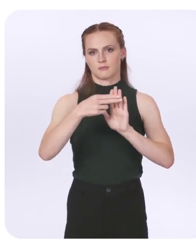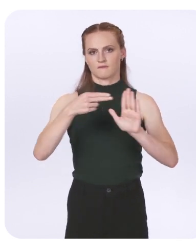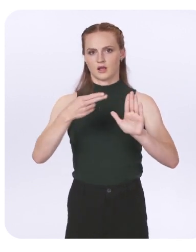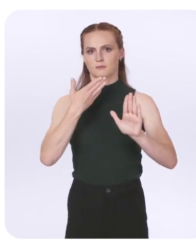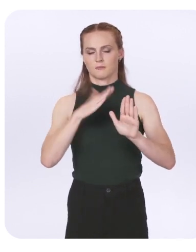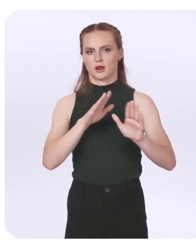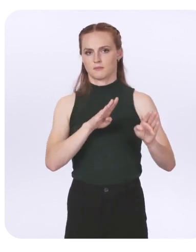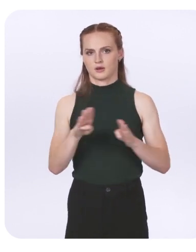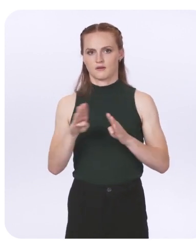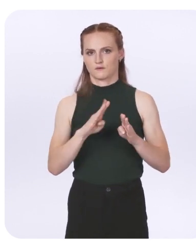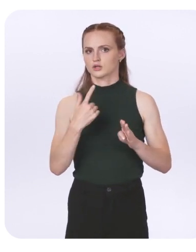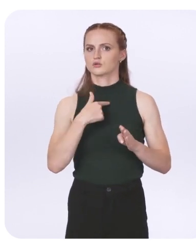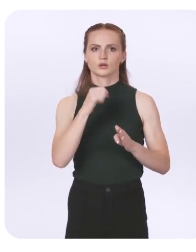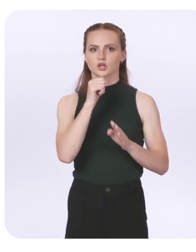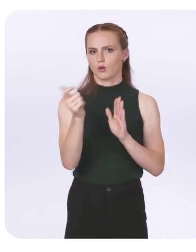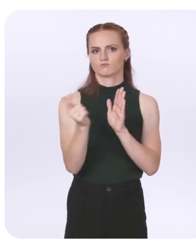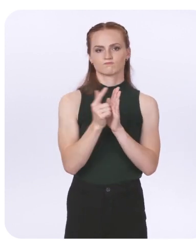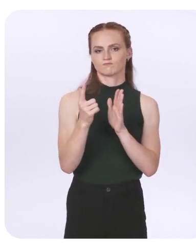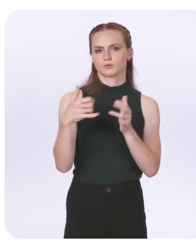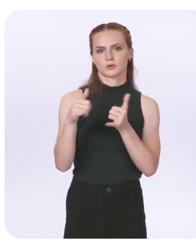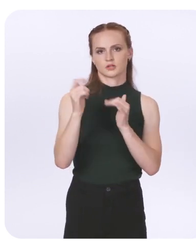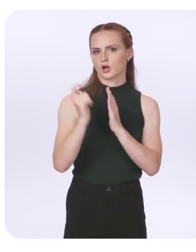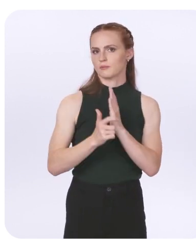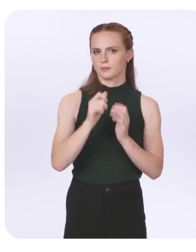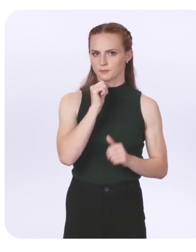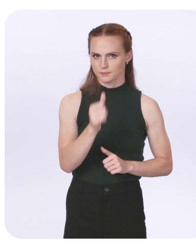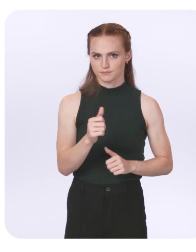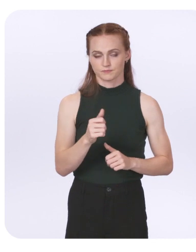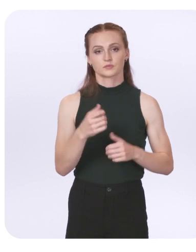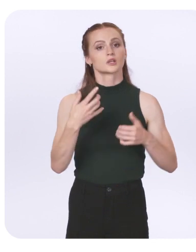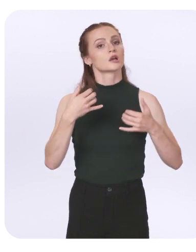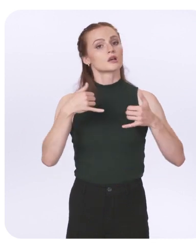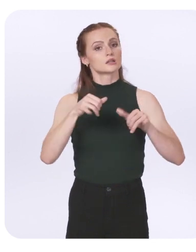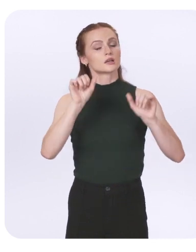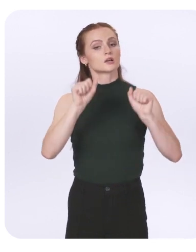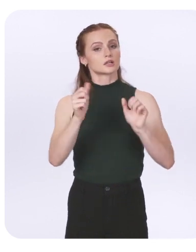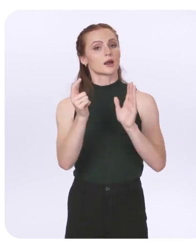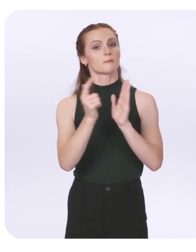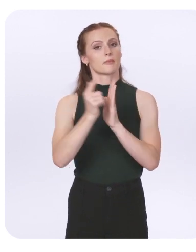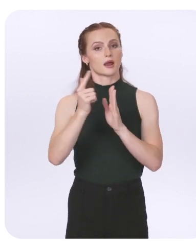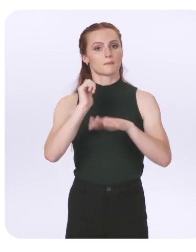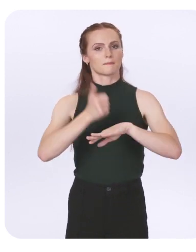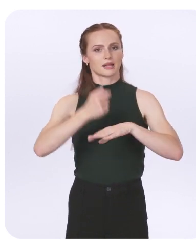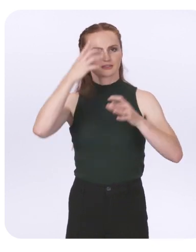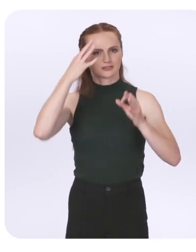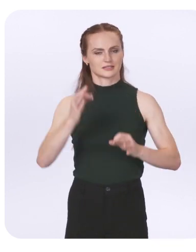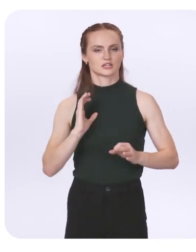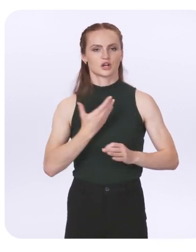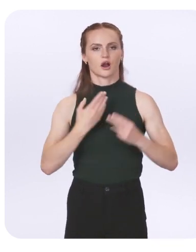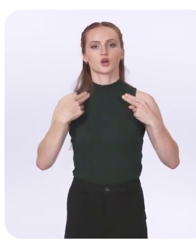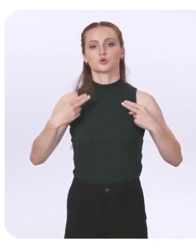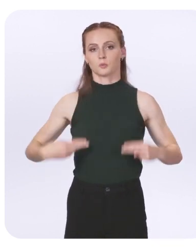Bans still happened based on the decision made by our human content moderators according to the same rules as before.